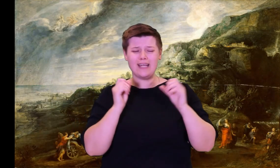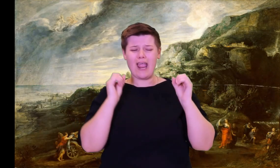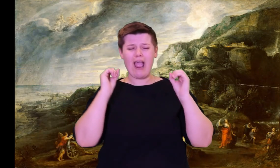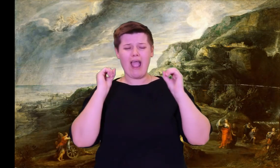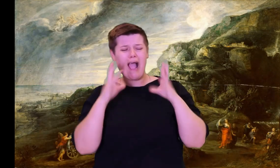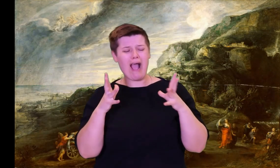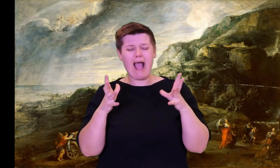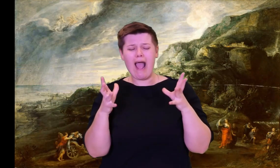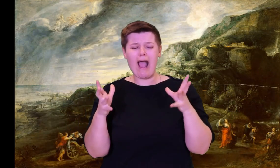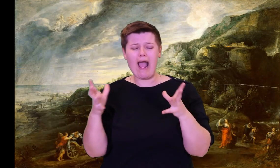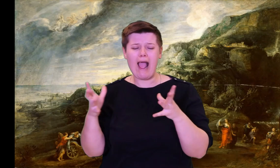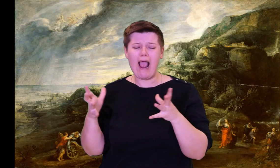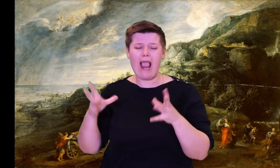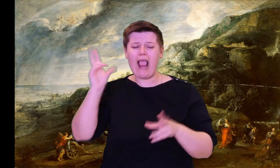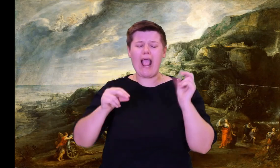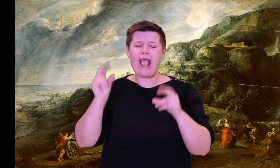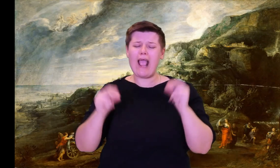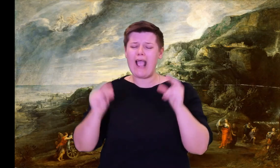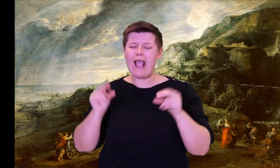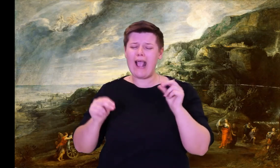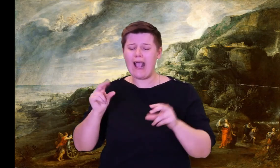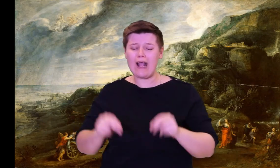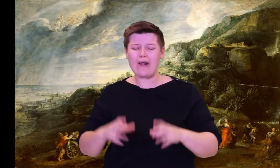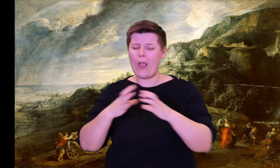or good, hospitable, and god-fearing?